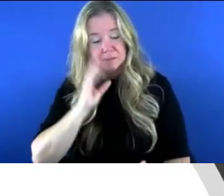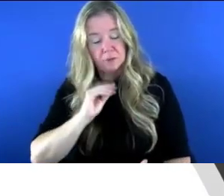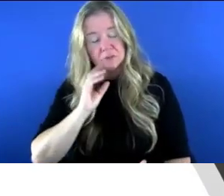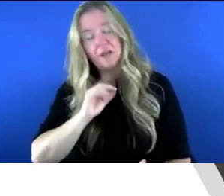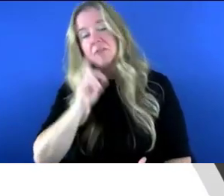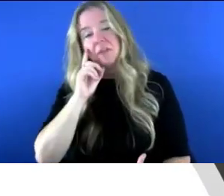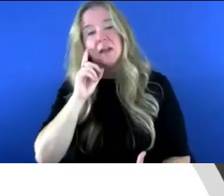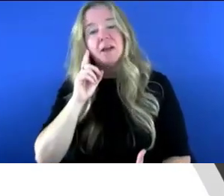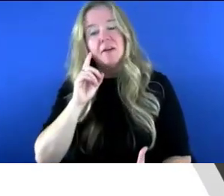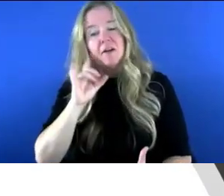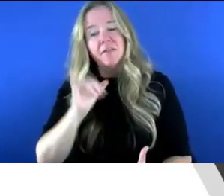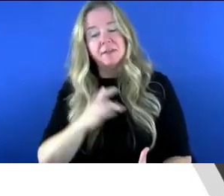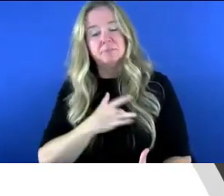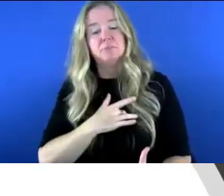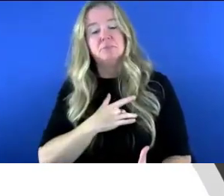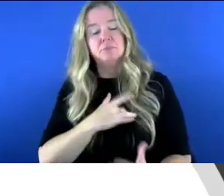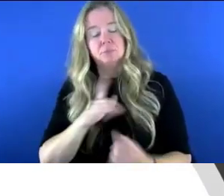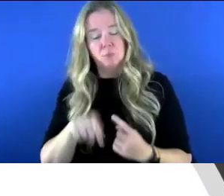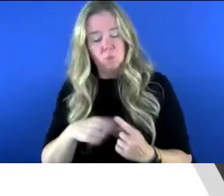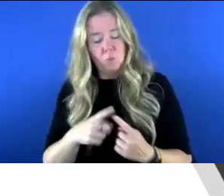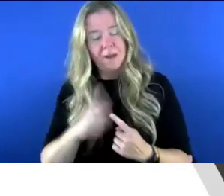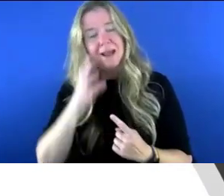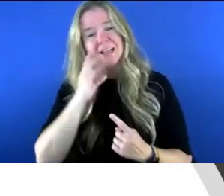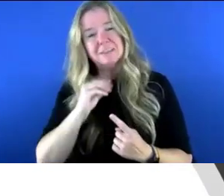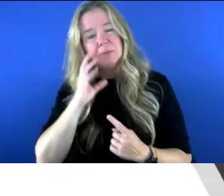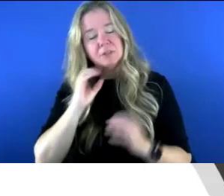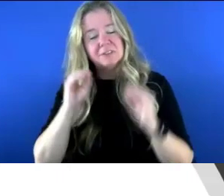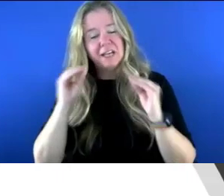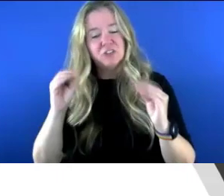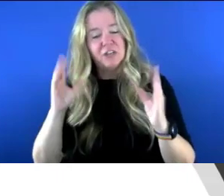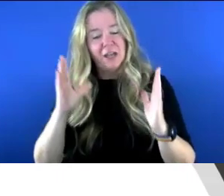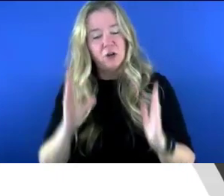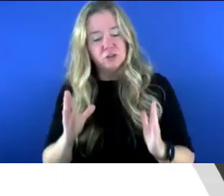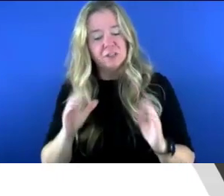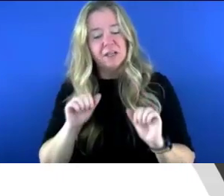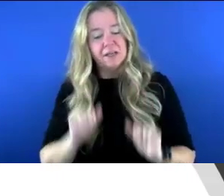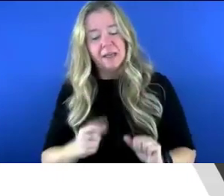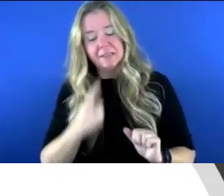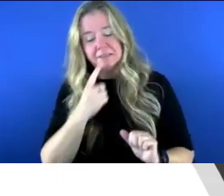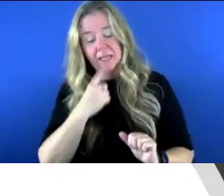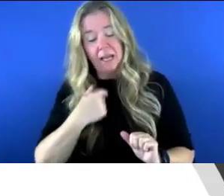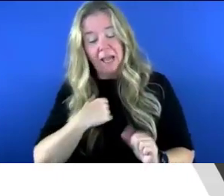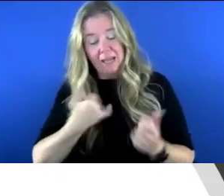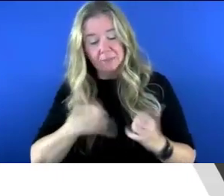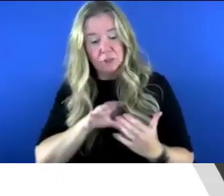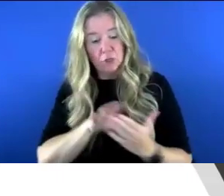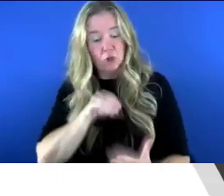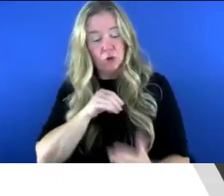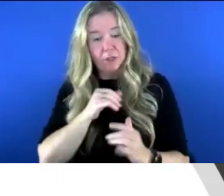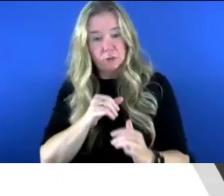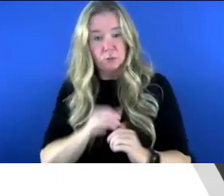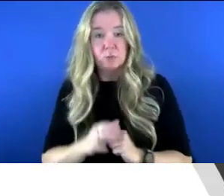something to be said when experienced educators in the field can come on and say, "I'm still learning this, too." It can make others